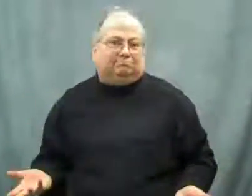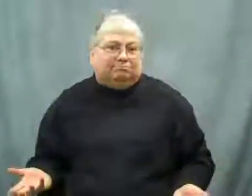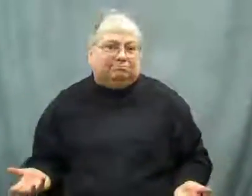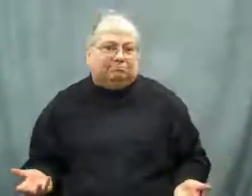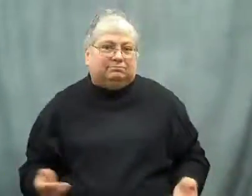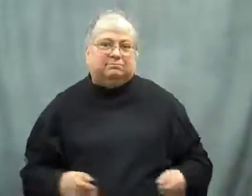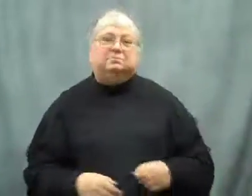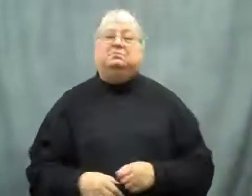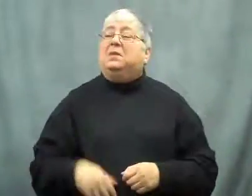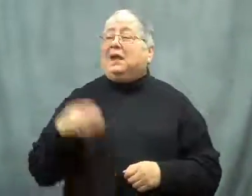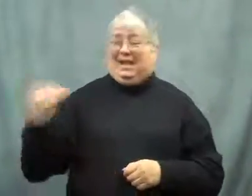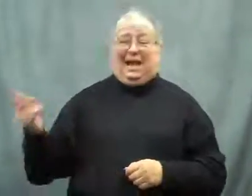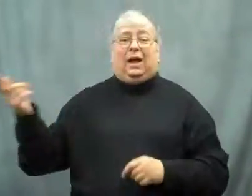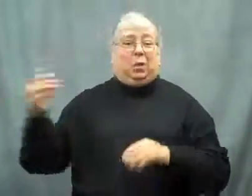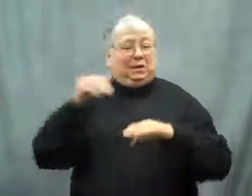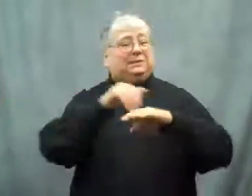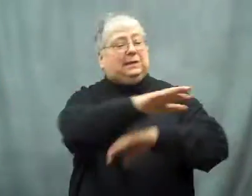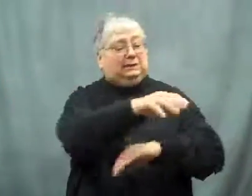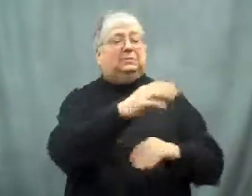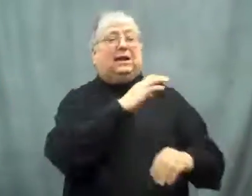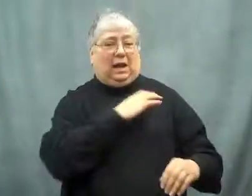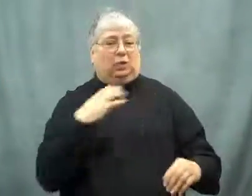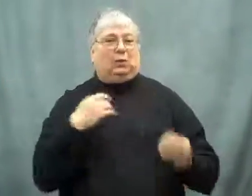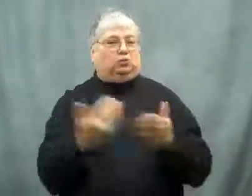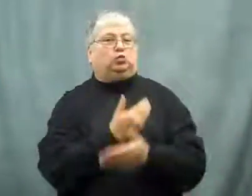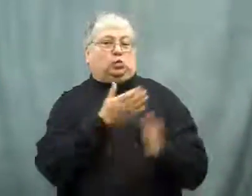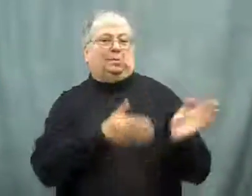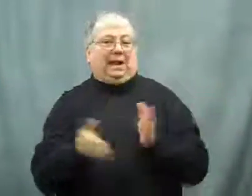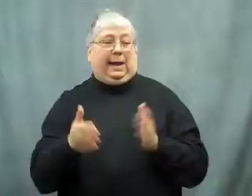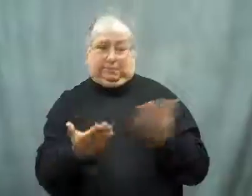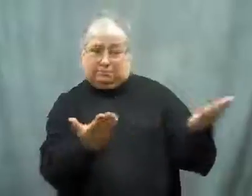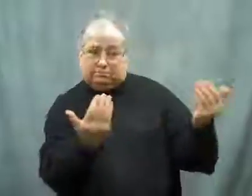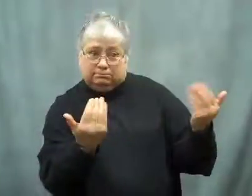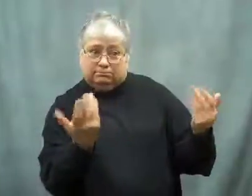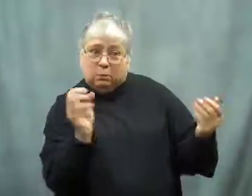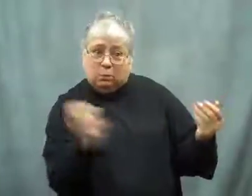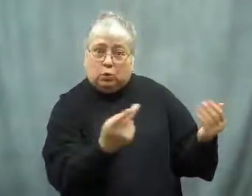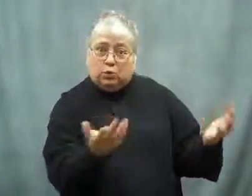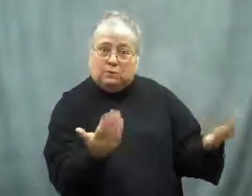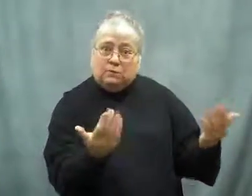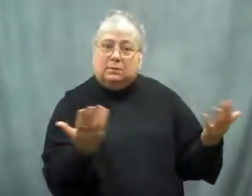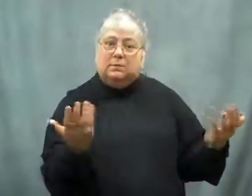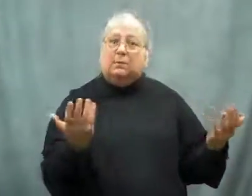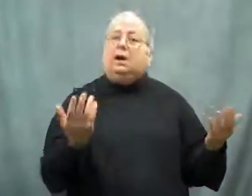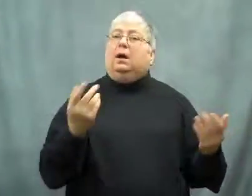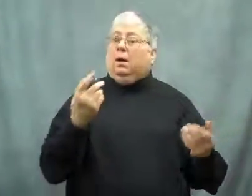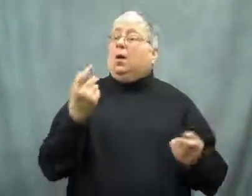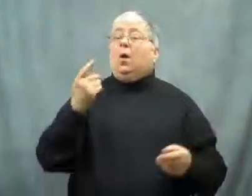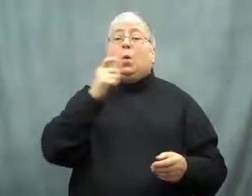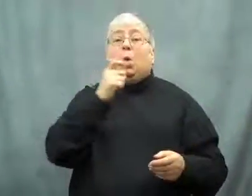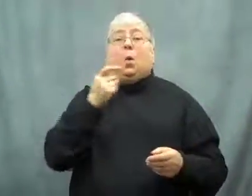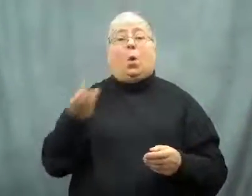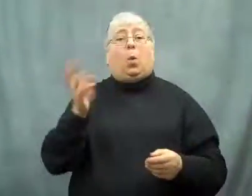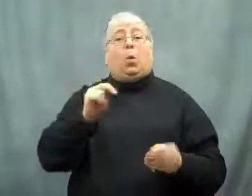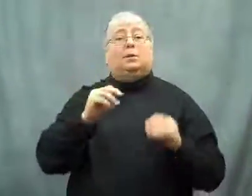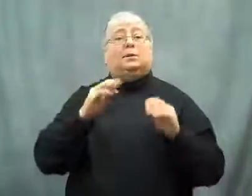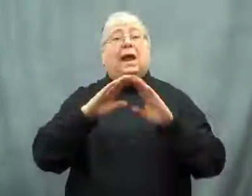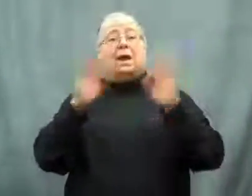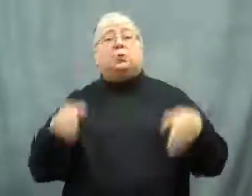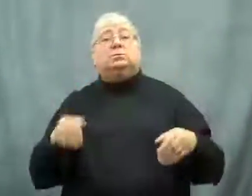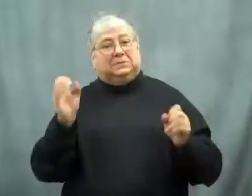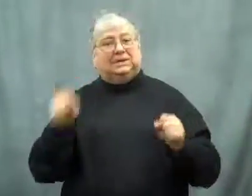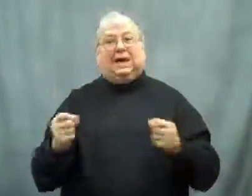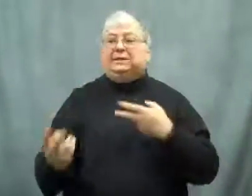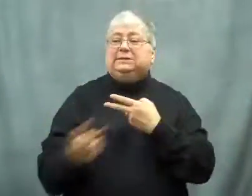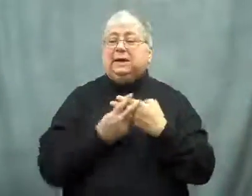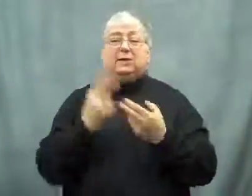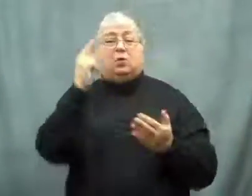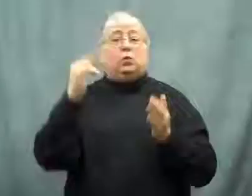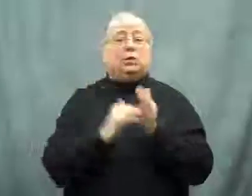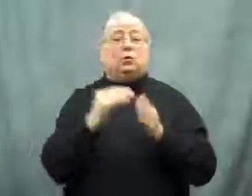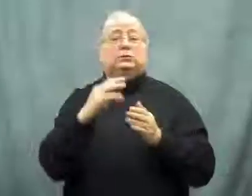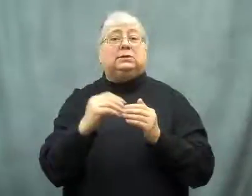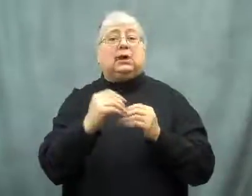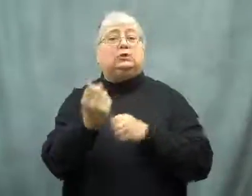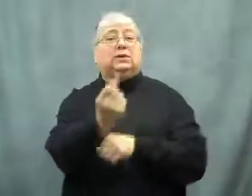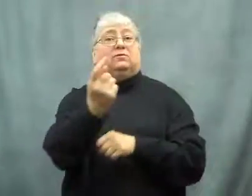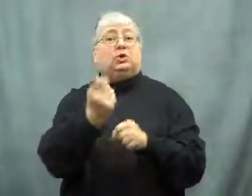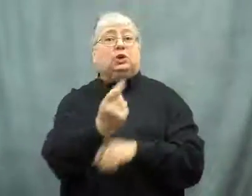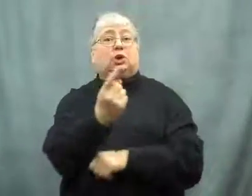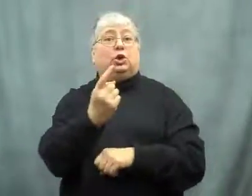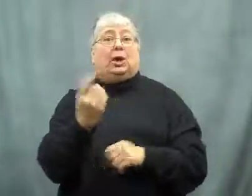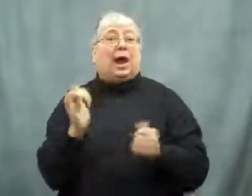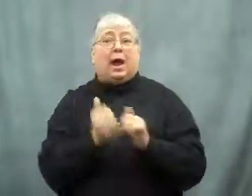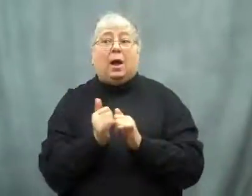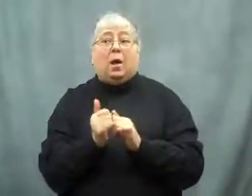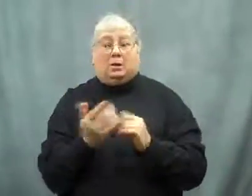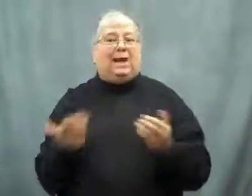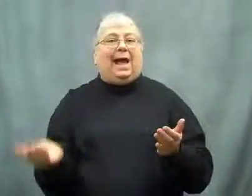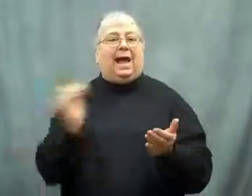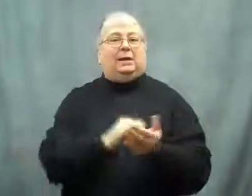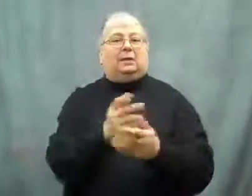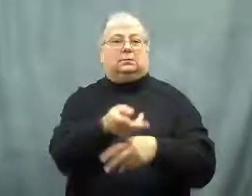He sent Congress a new plan, and wanted them to approve it.